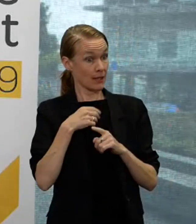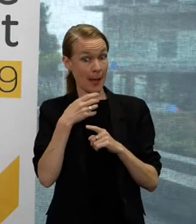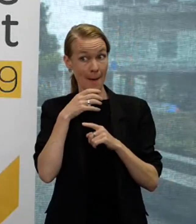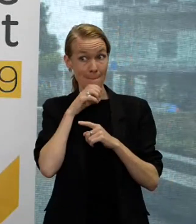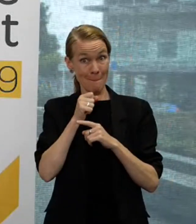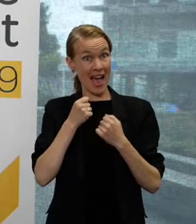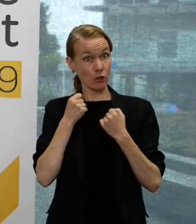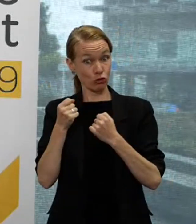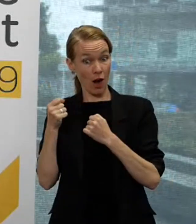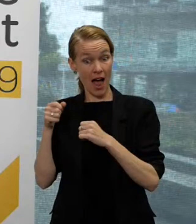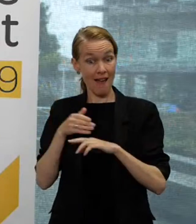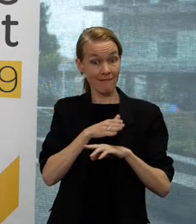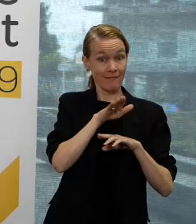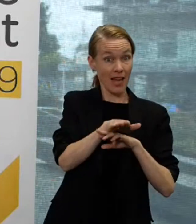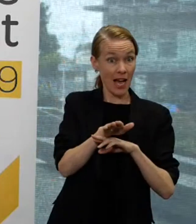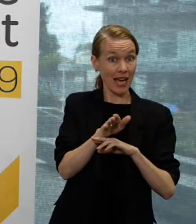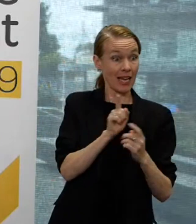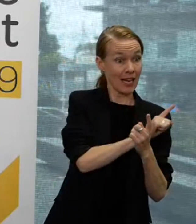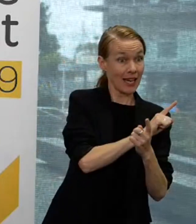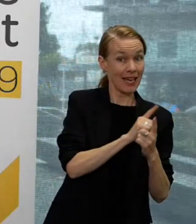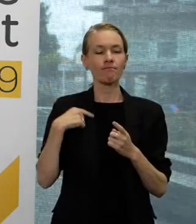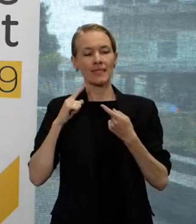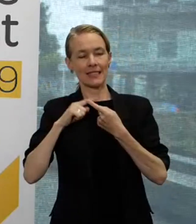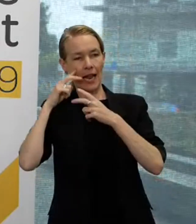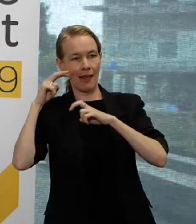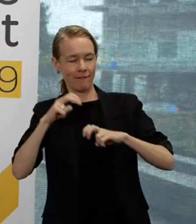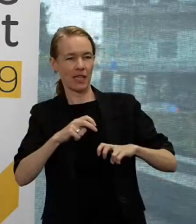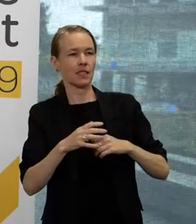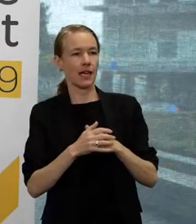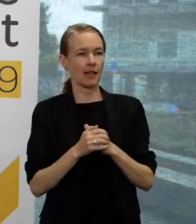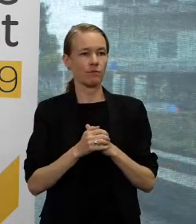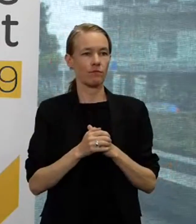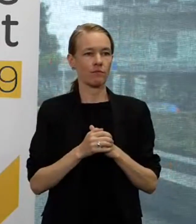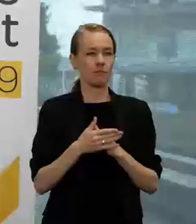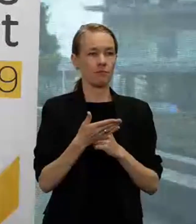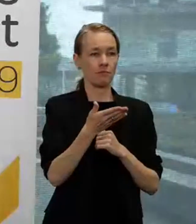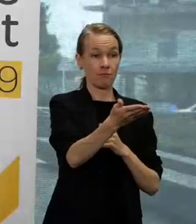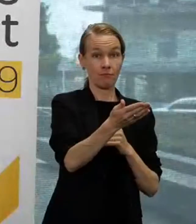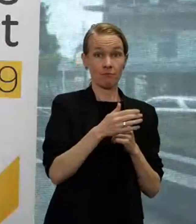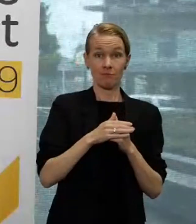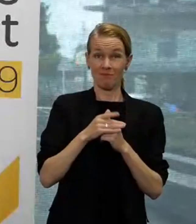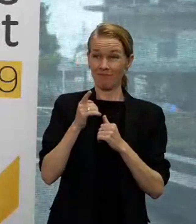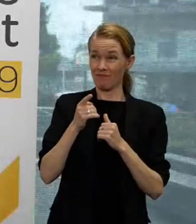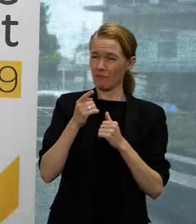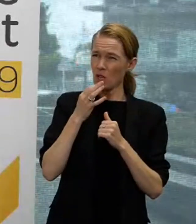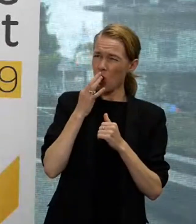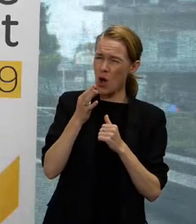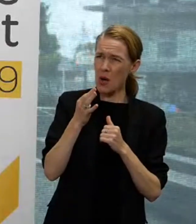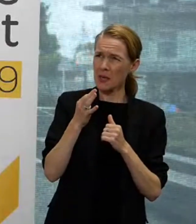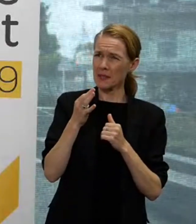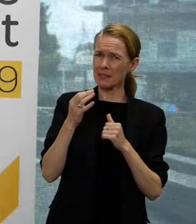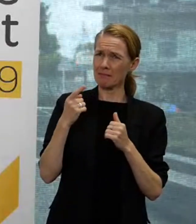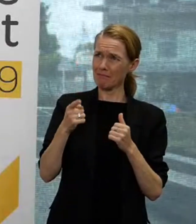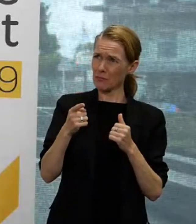given the amount of PPE that port workers are wearing and the protocols in place, and stopping people coming into contact with one another